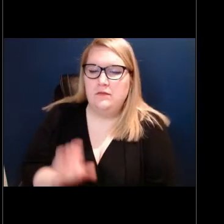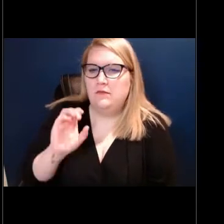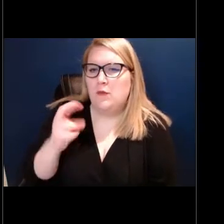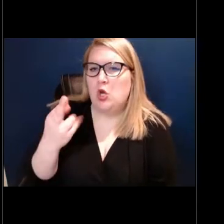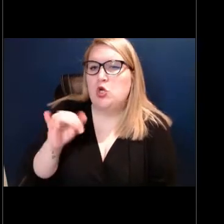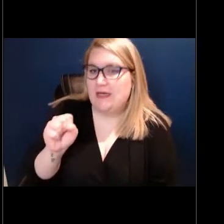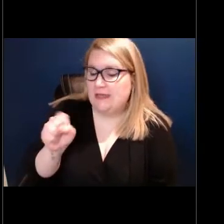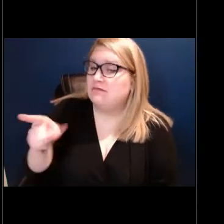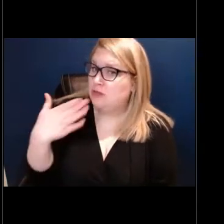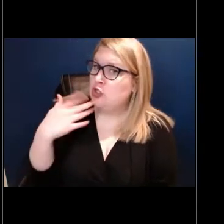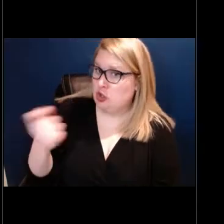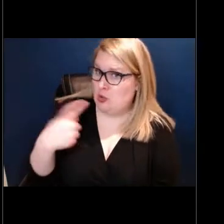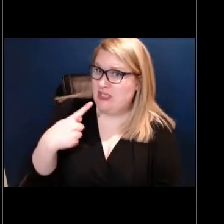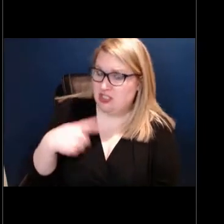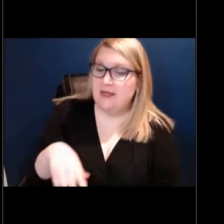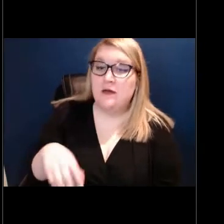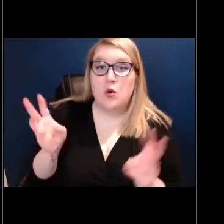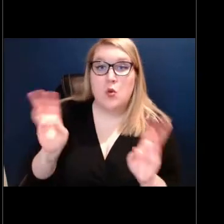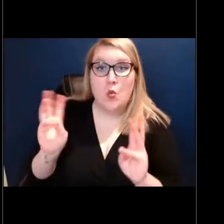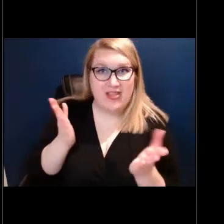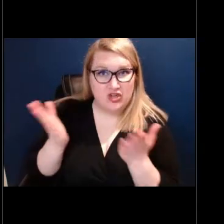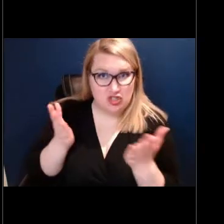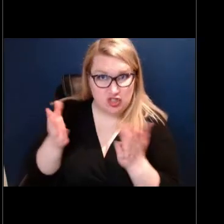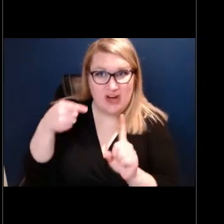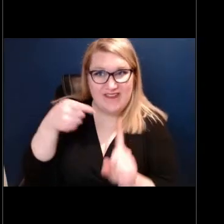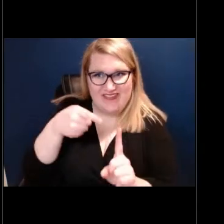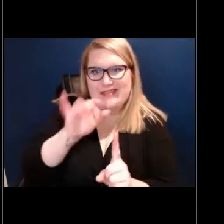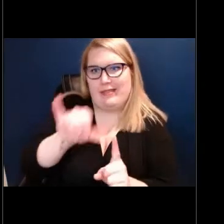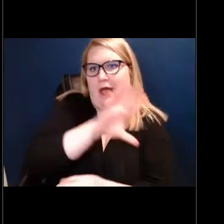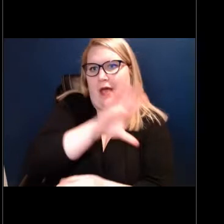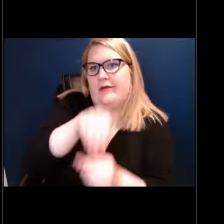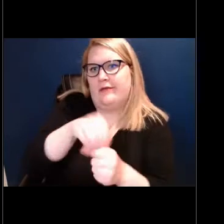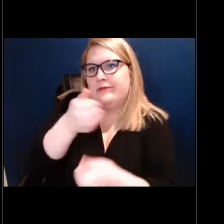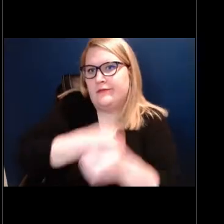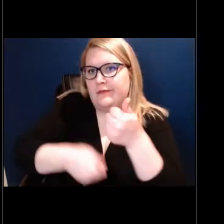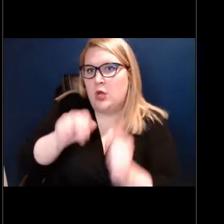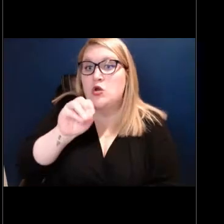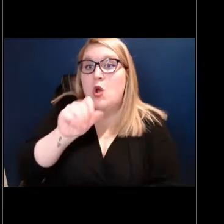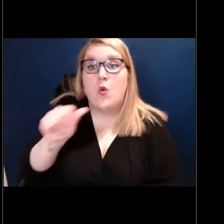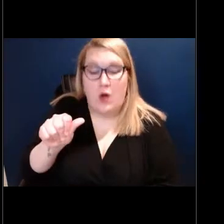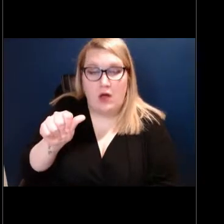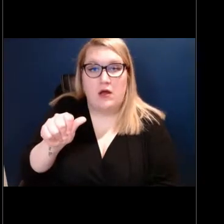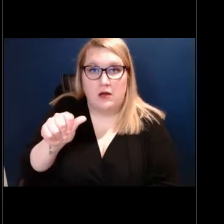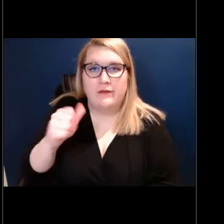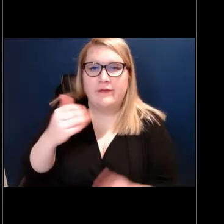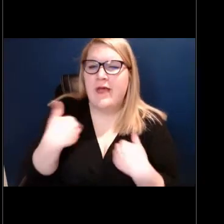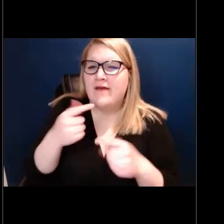So, the Weather Service is part of NOOA, that comprises of different forecast offices